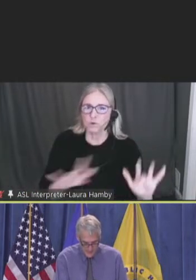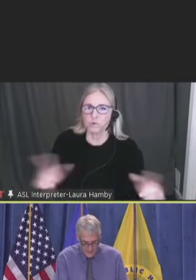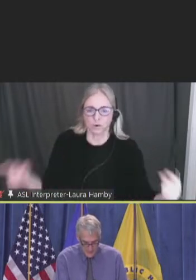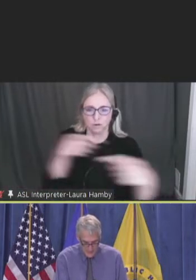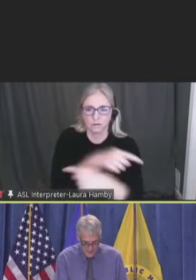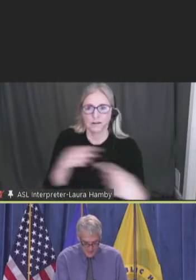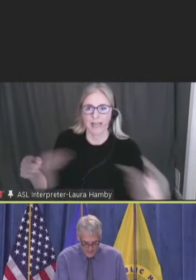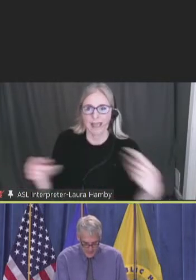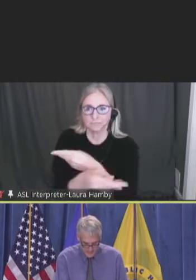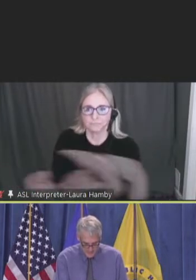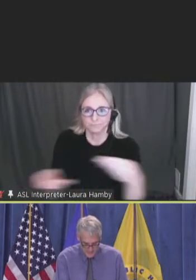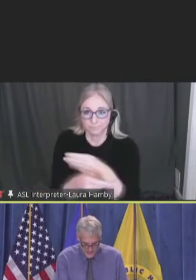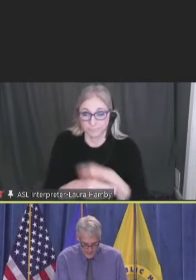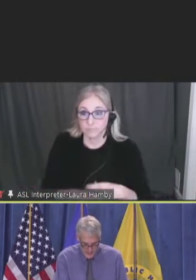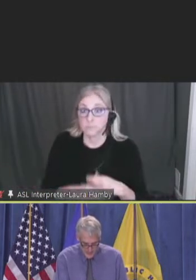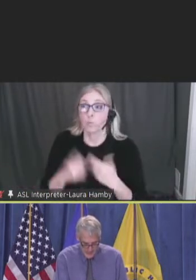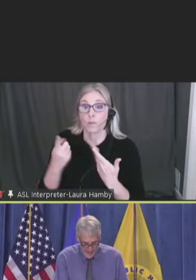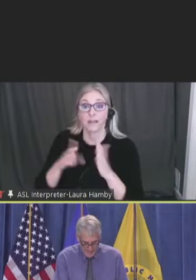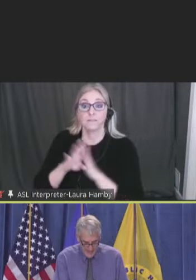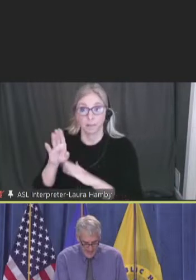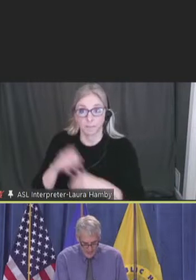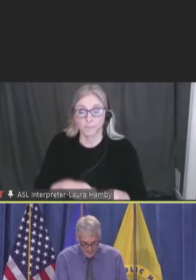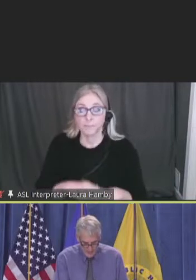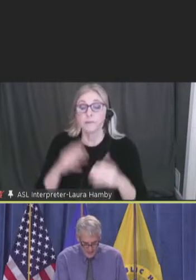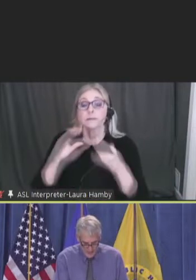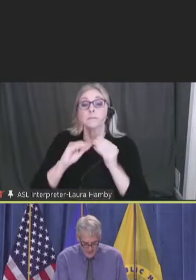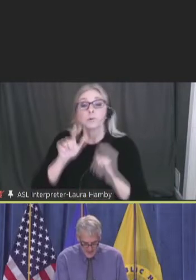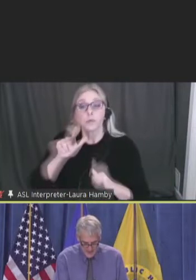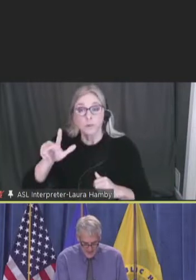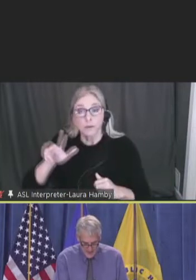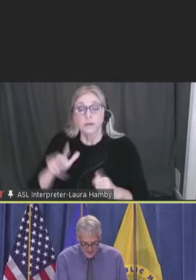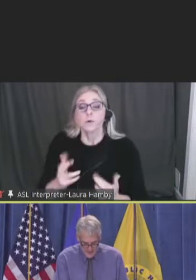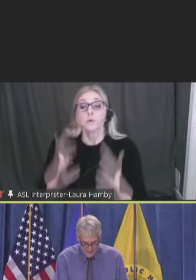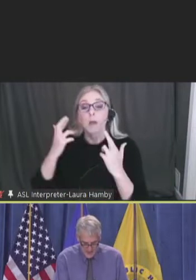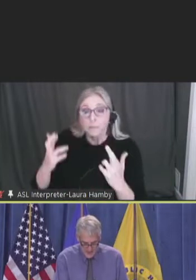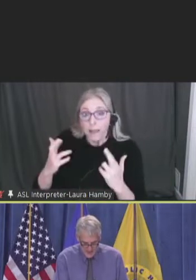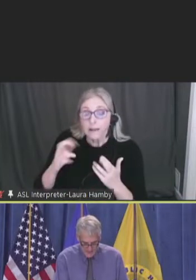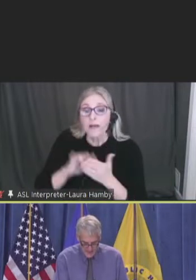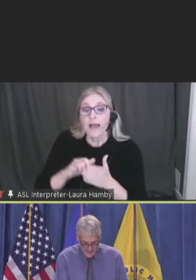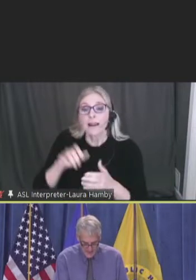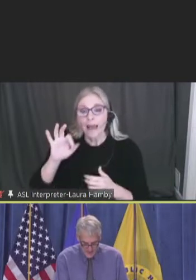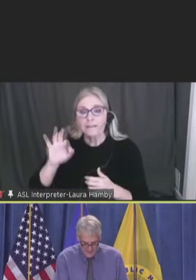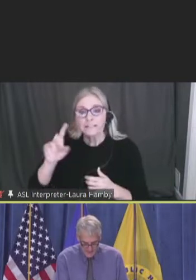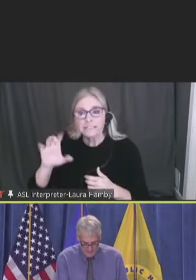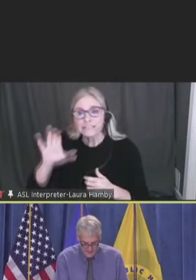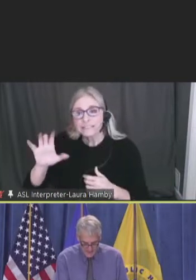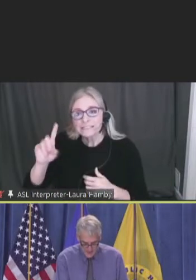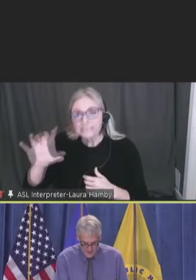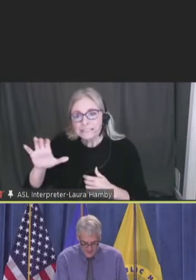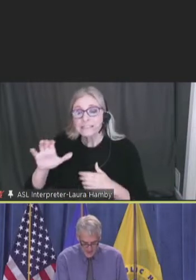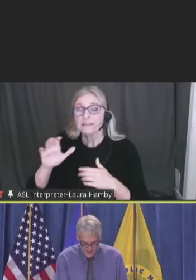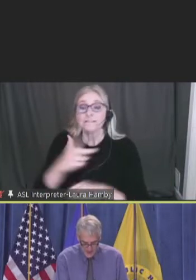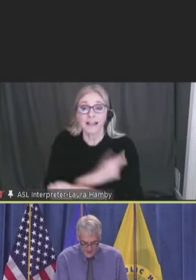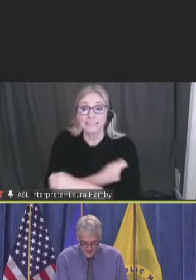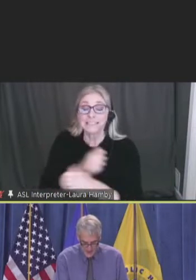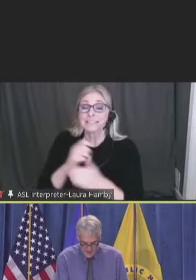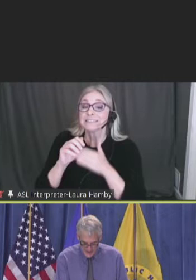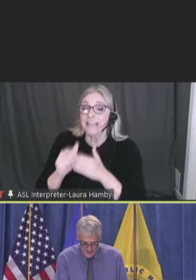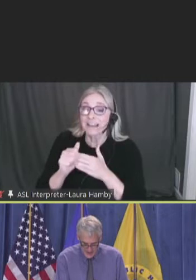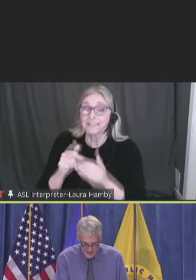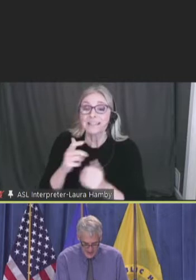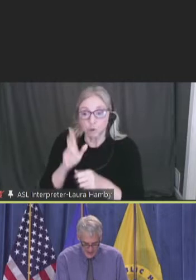Twenty-three, NVAC recommends CDC and FDA vaccine safety leaders utilize IIS data and